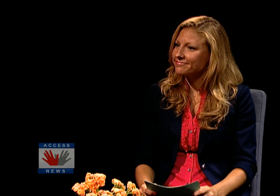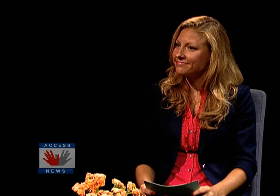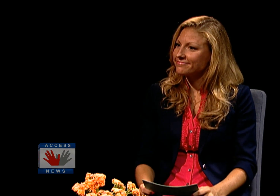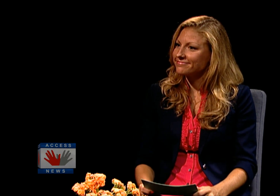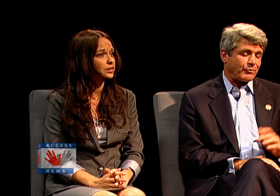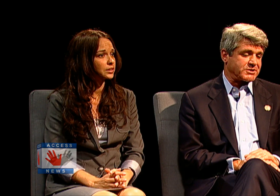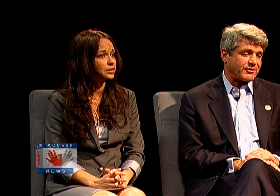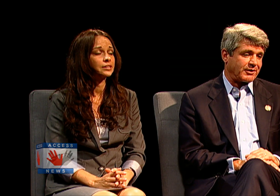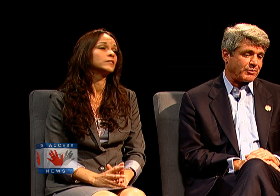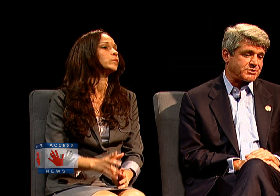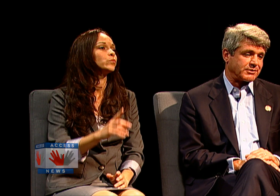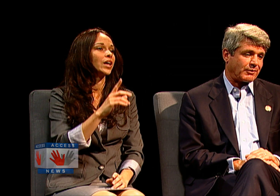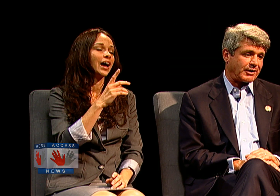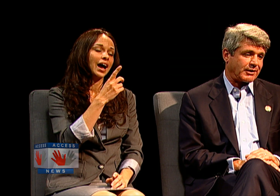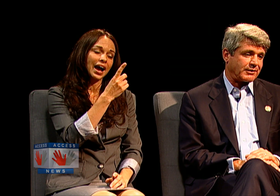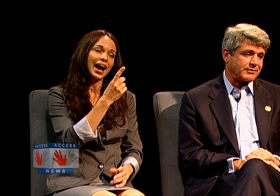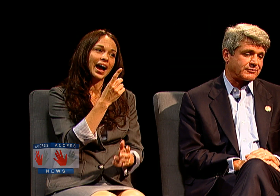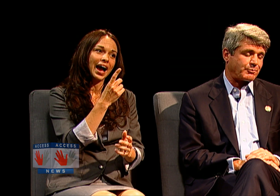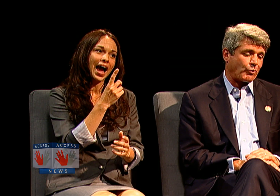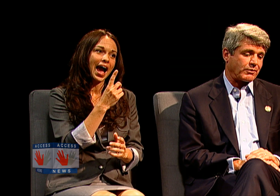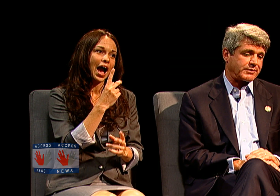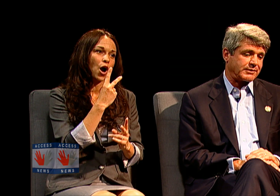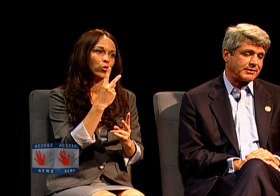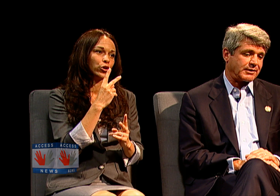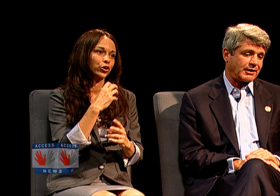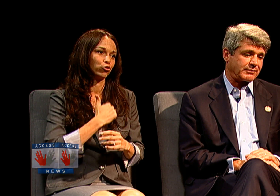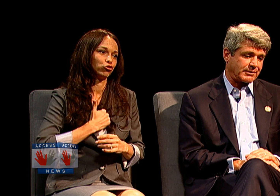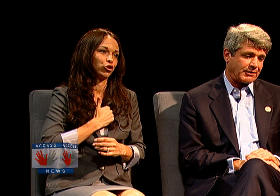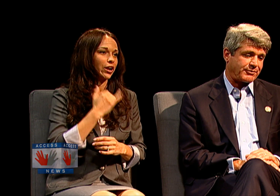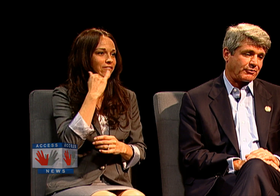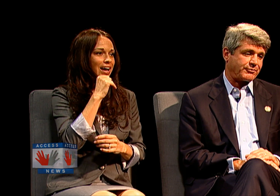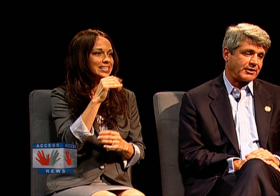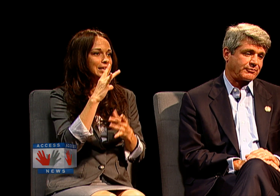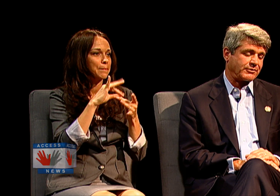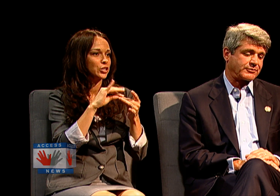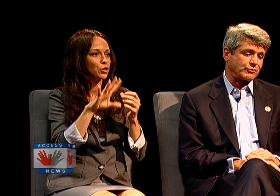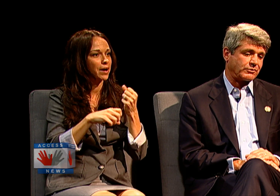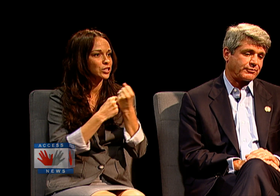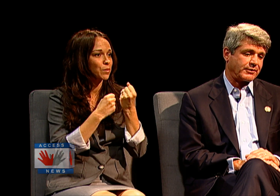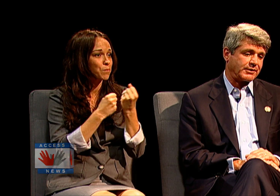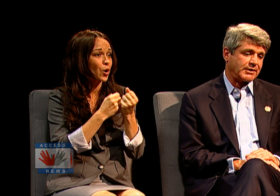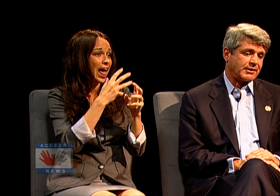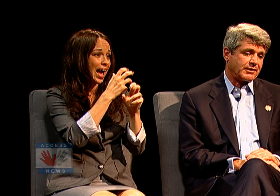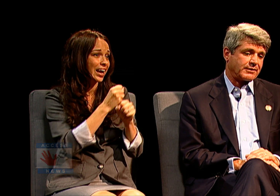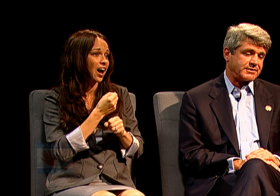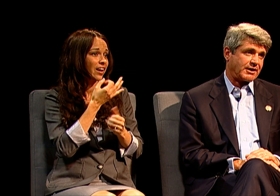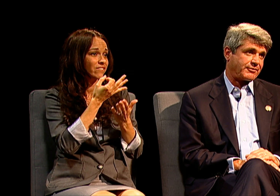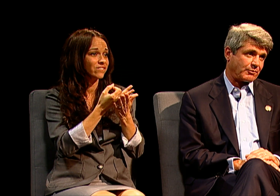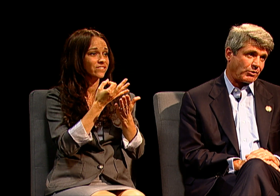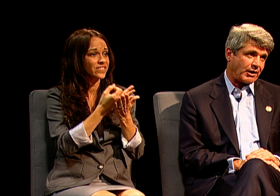WHY I'D BE REMISS IF I DIDN'T MENTION MY SUPPORT AND I GOT FEDERAL FUNDING FOR THE SCHOOL FOR THE DEAF AND THE BLIND,